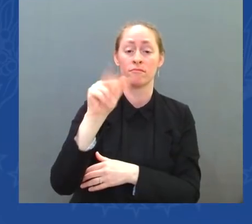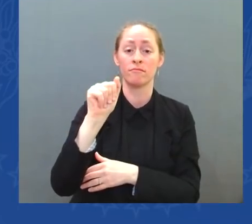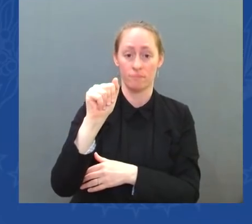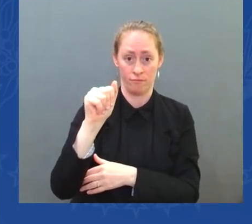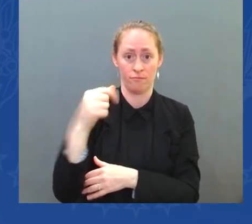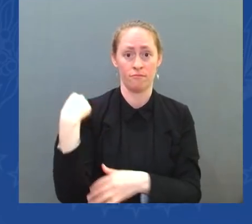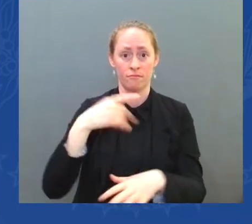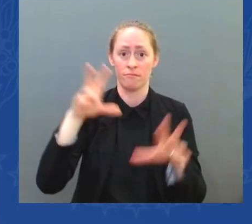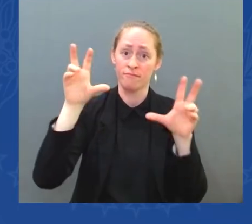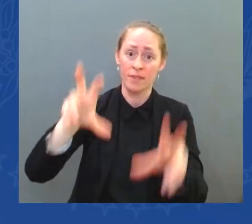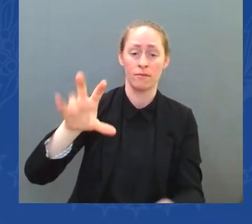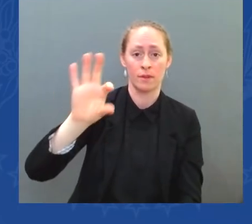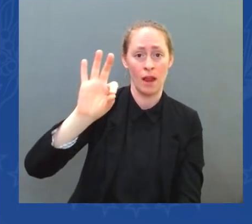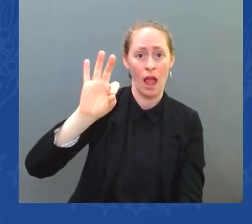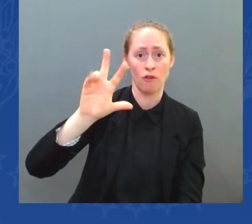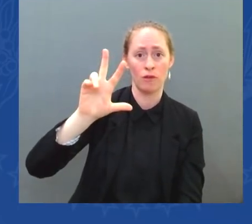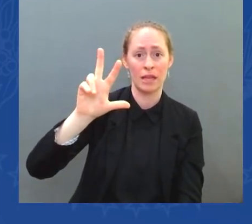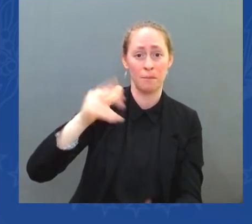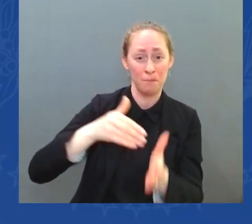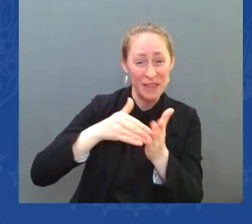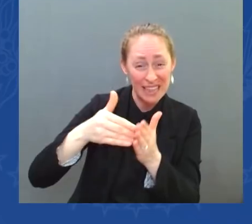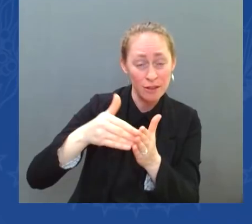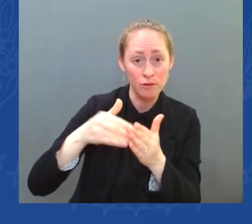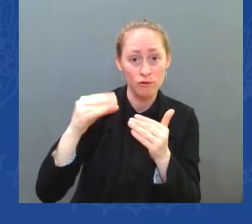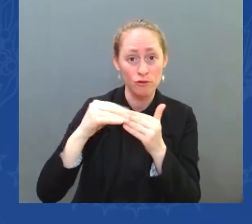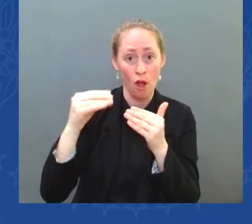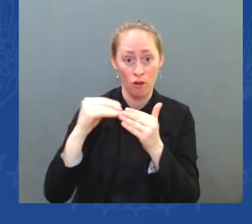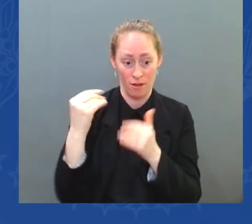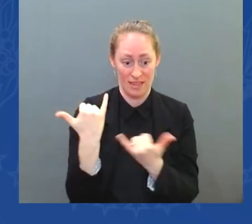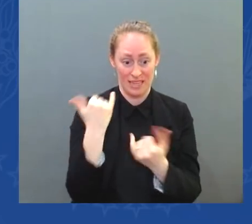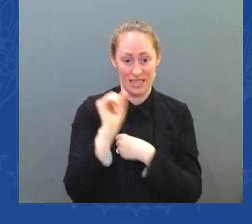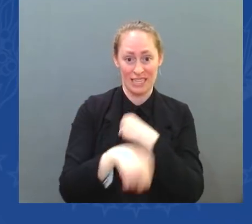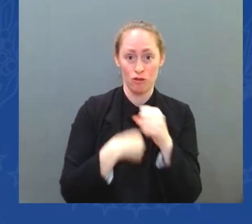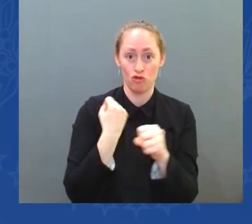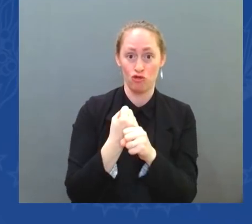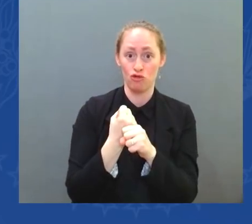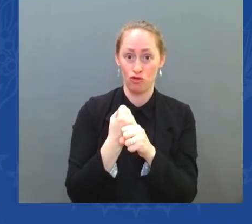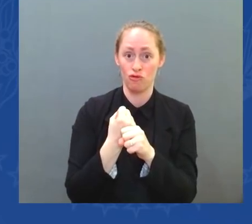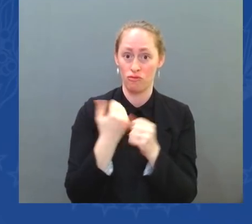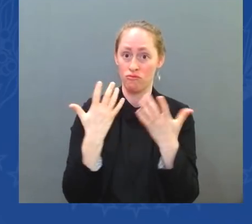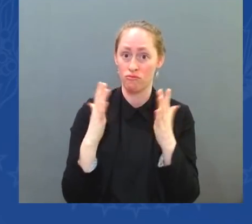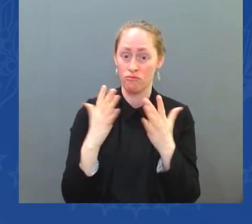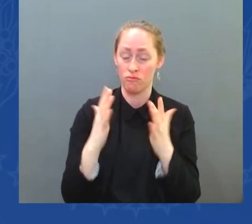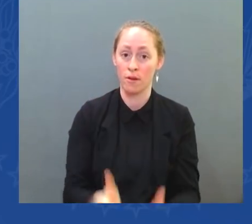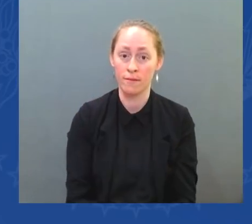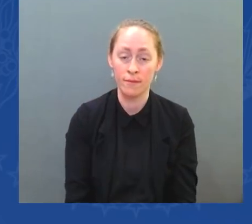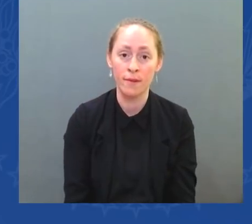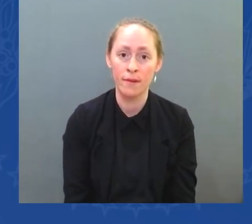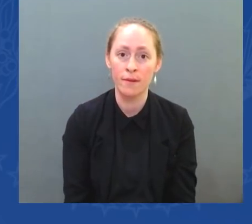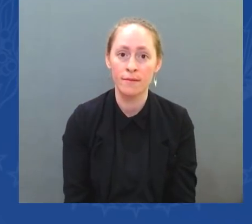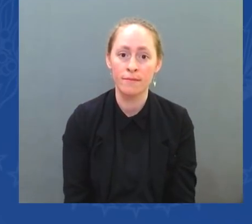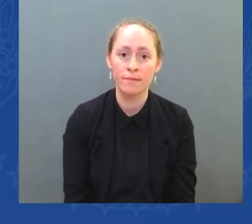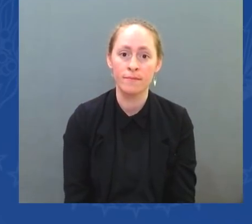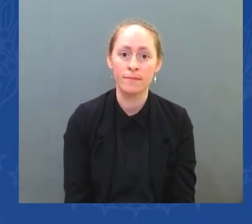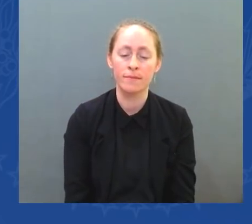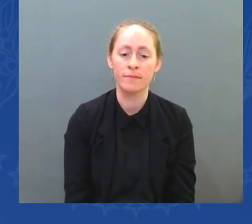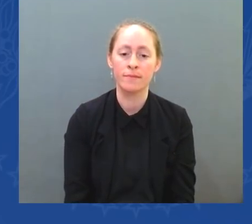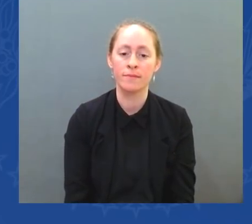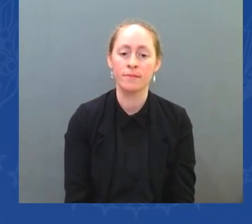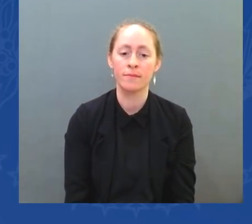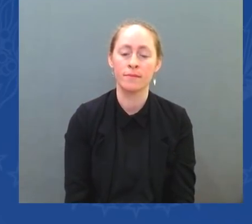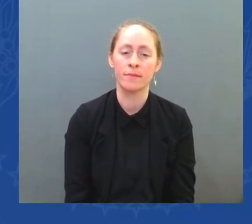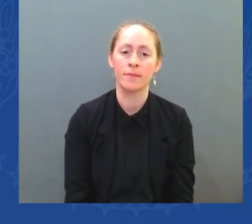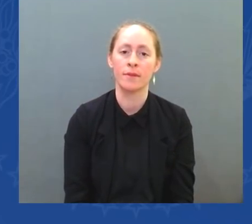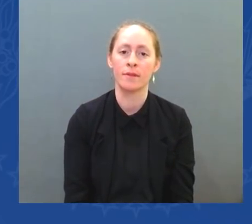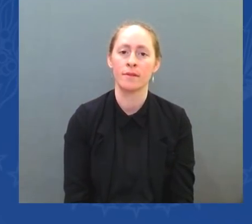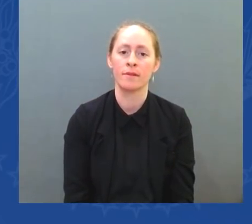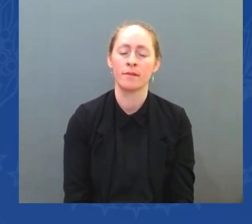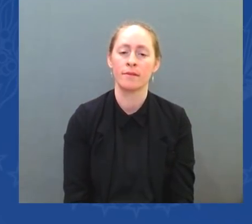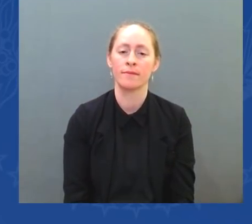And at least $14 million for off-system bridges this year.